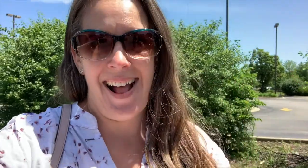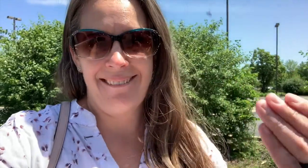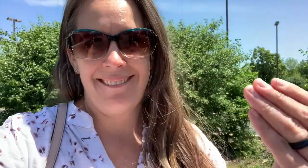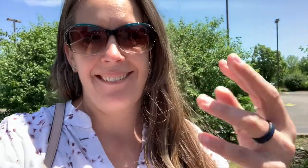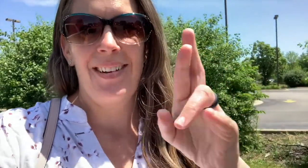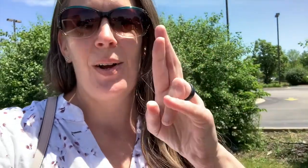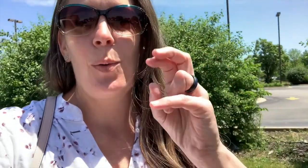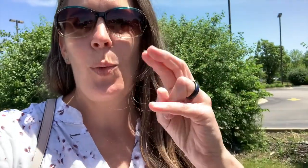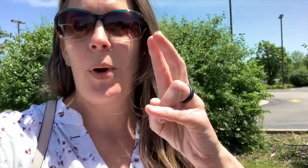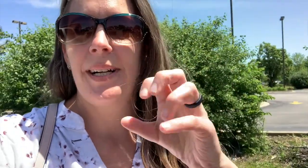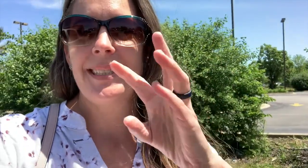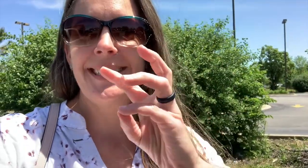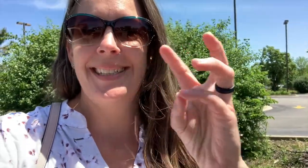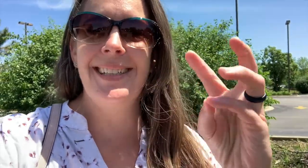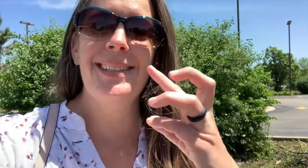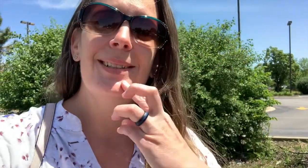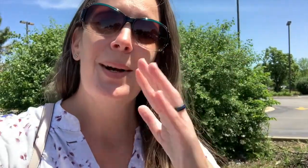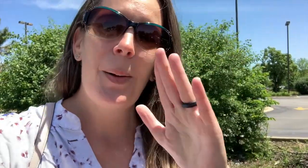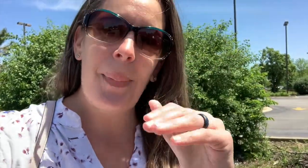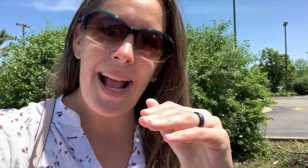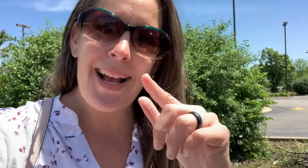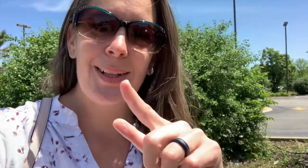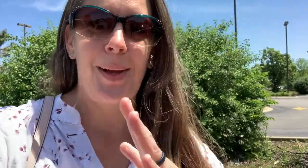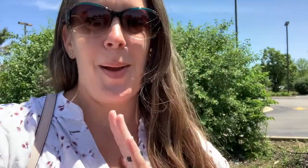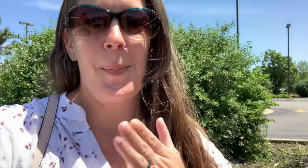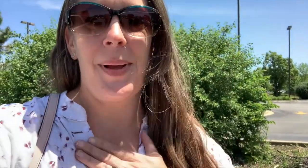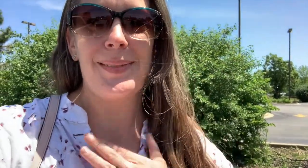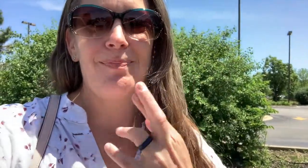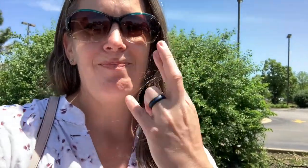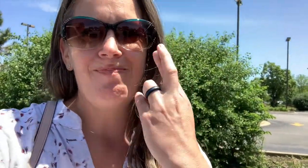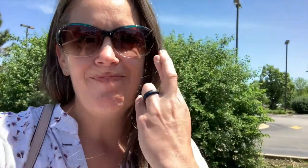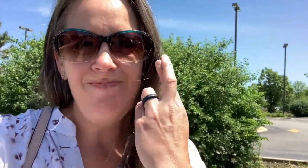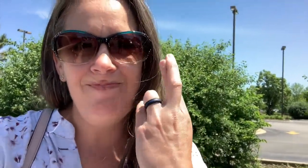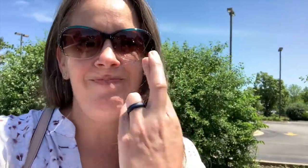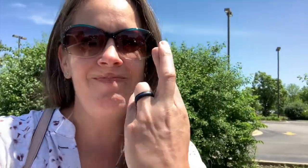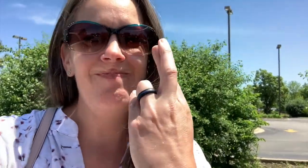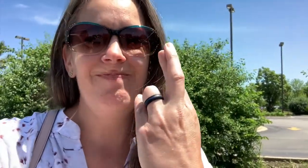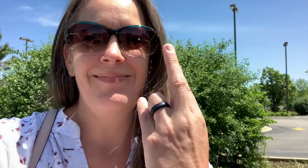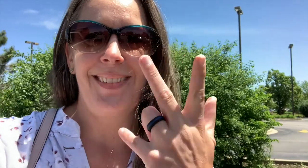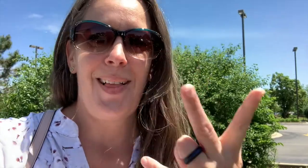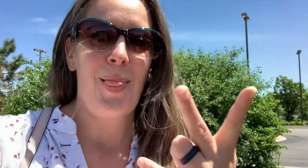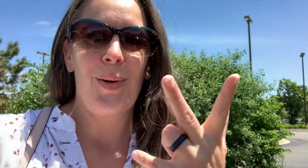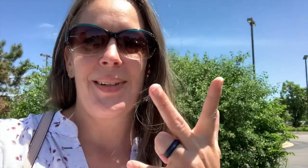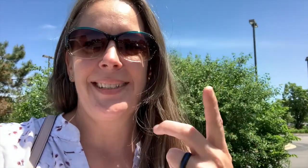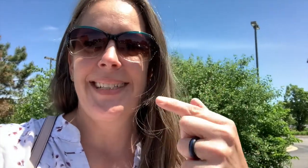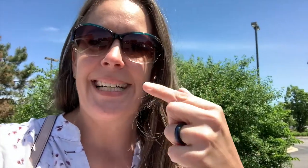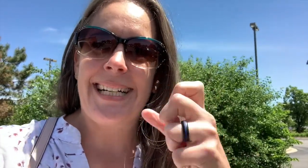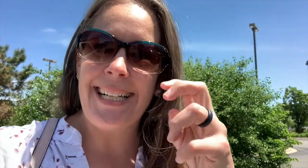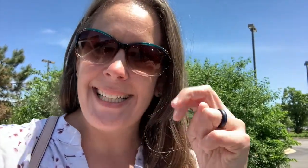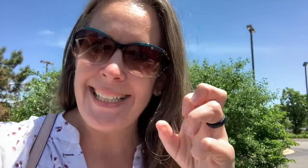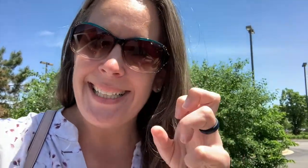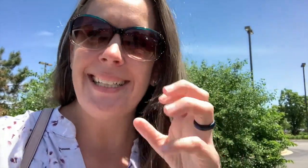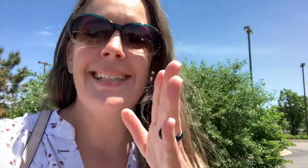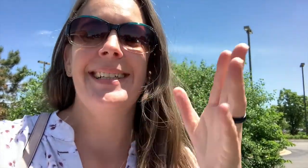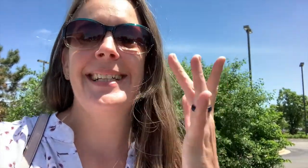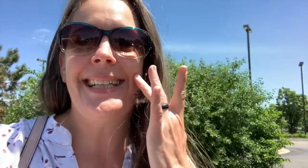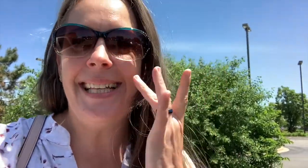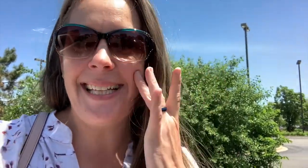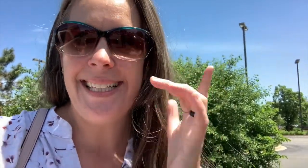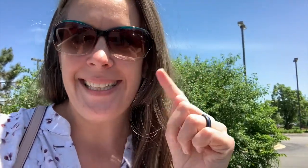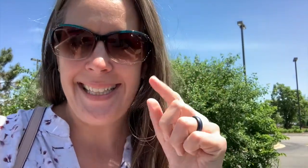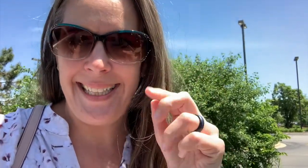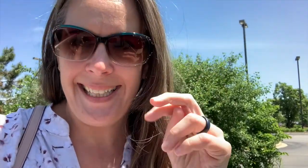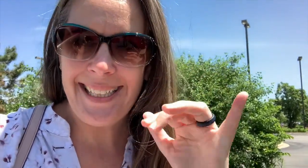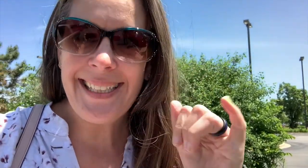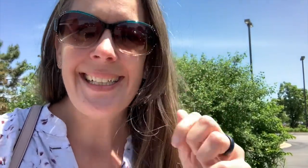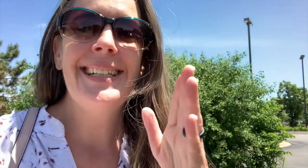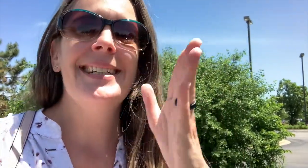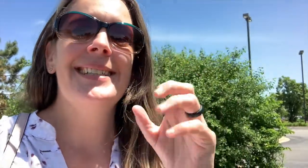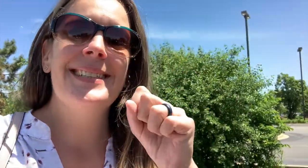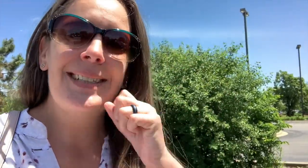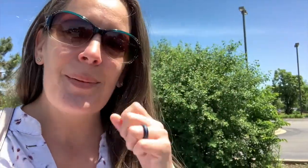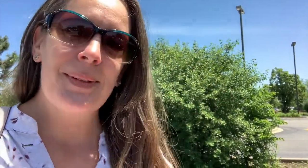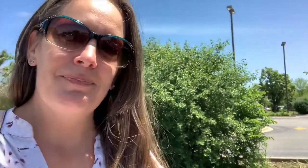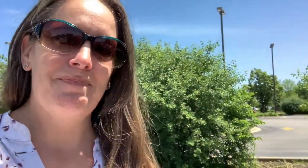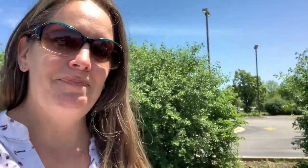We are about to leave on route 66 saying good bye to our best friends, Gene, Tania, and Sami.